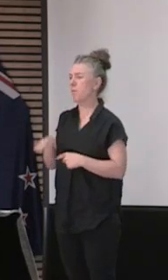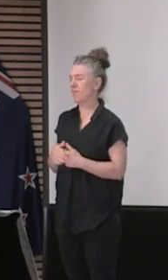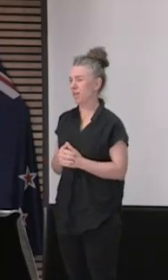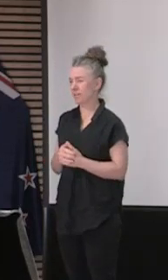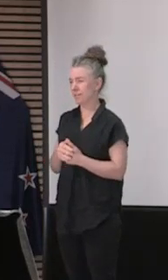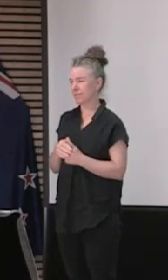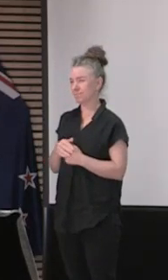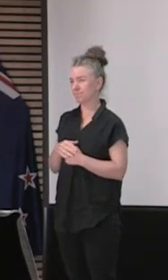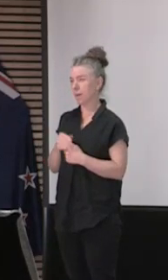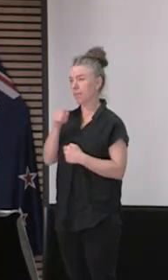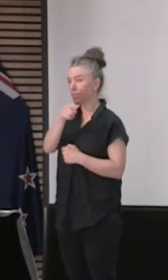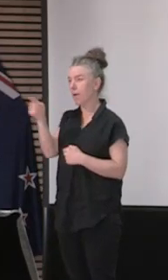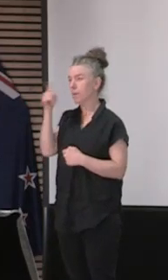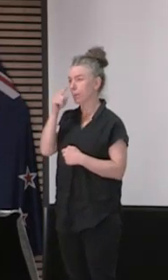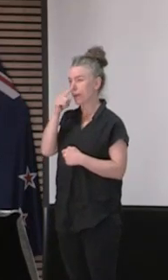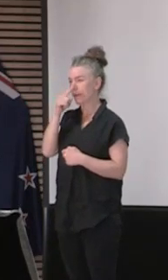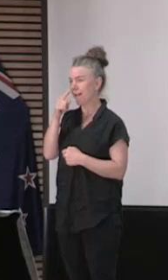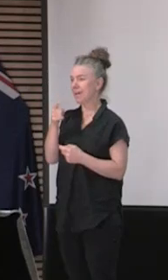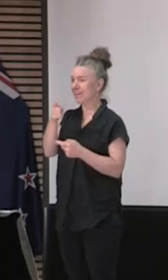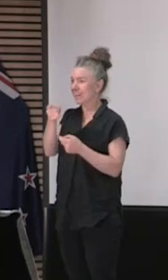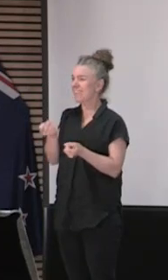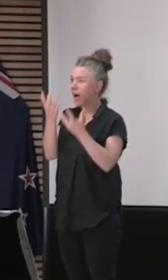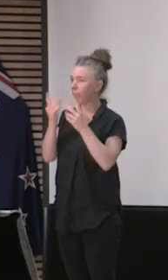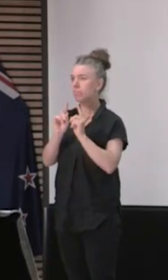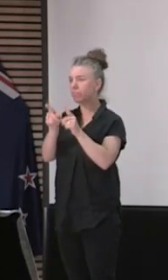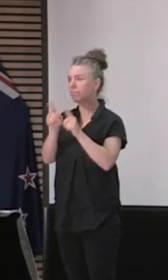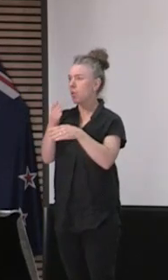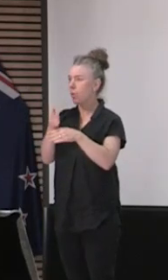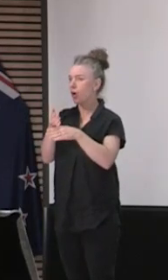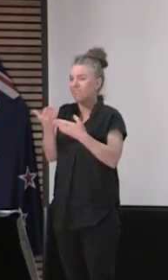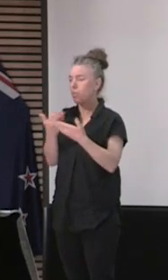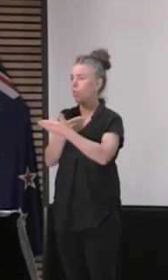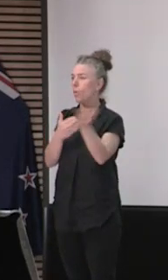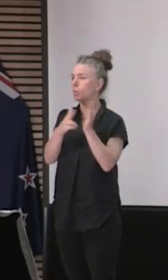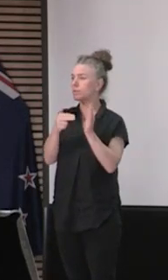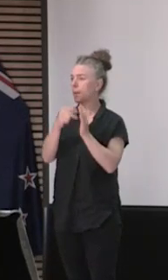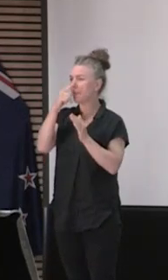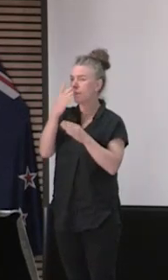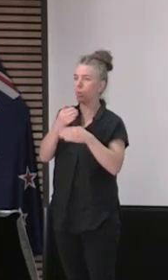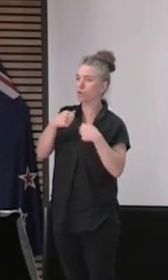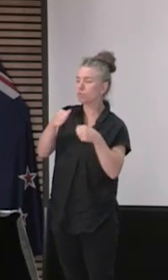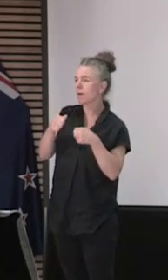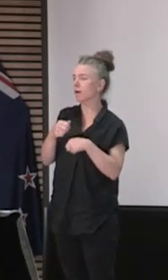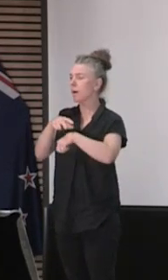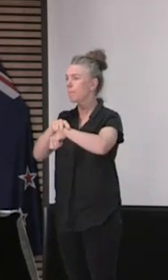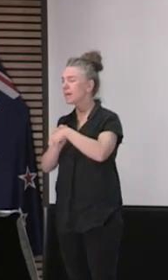Andparticularly targeting peoplewho are already makingsacrifices for New Zealandersby being on the front-lineevery day. I think it'sappalling.